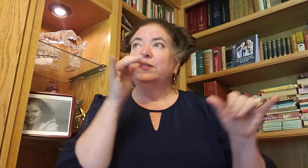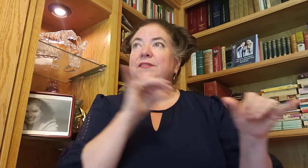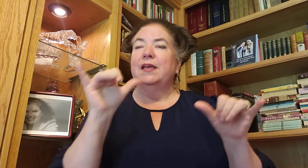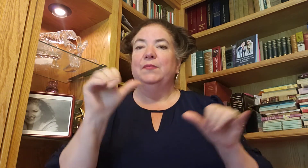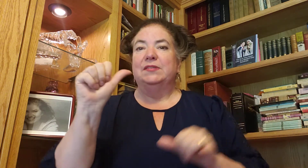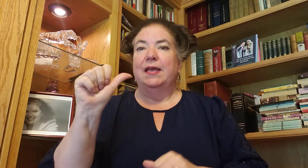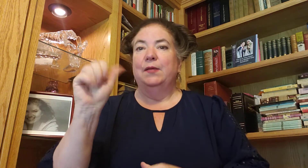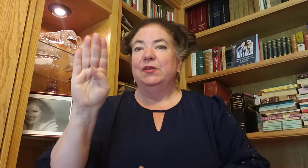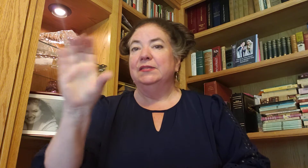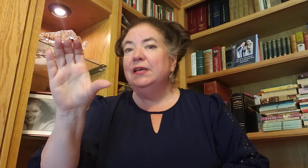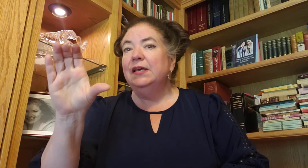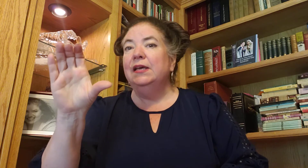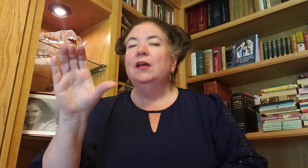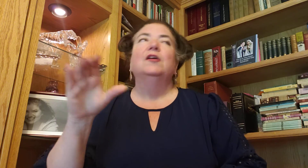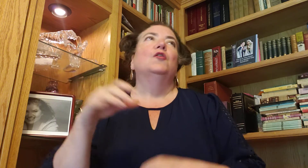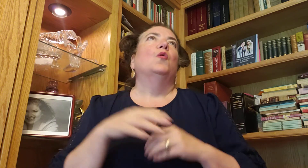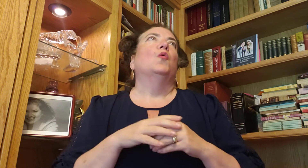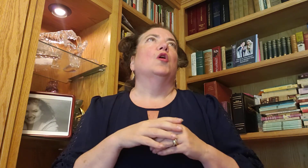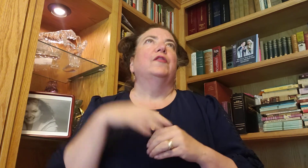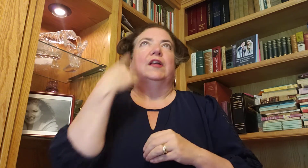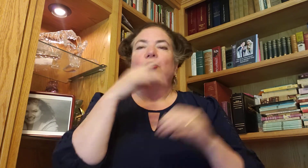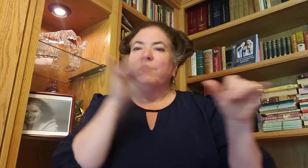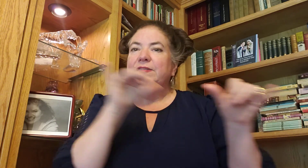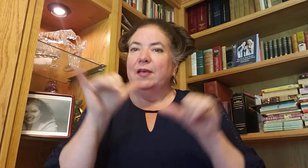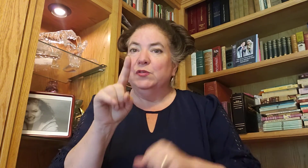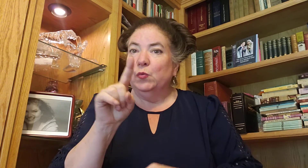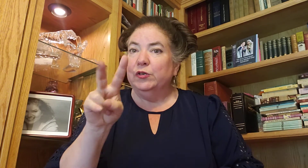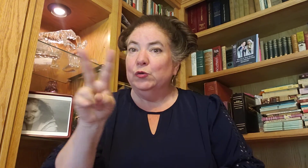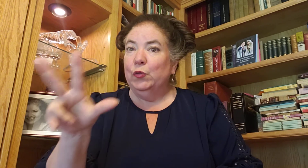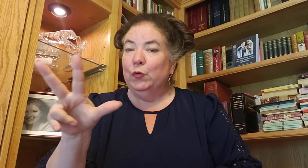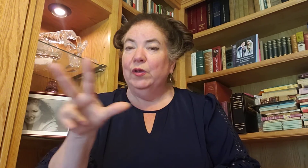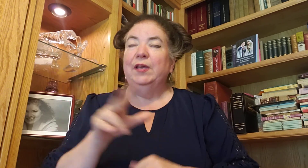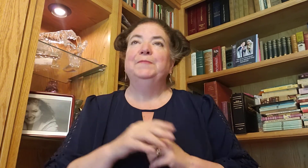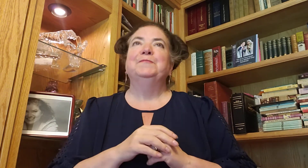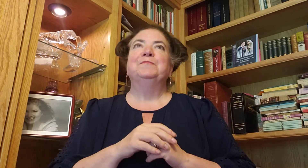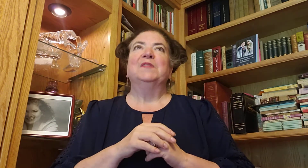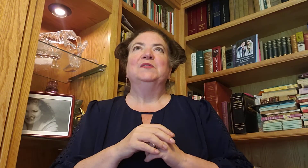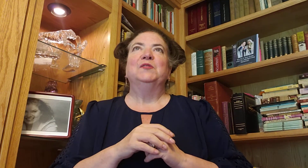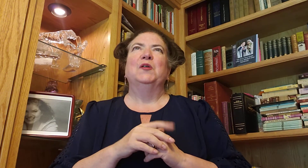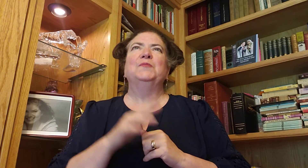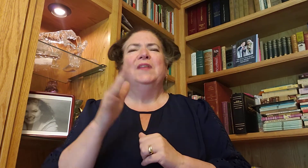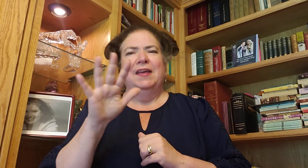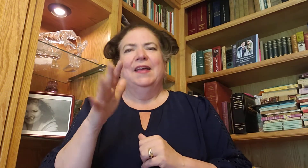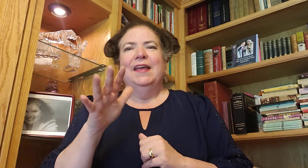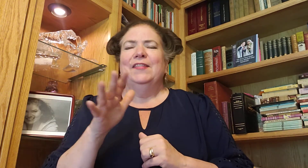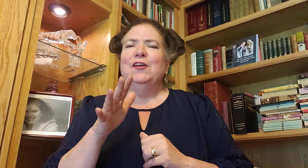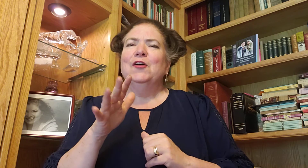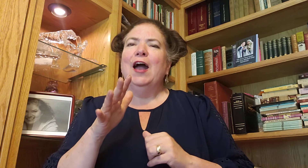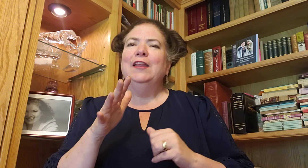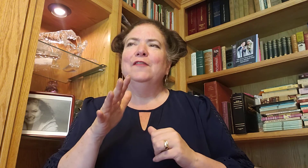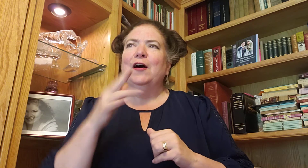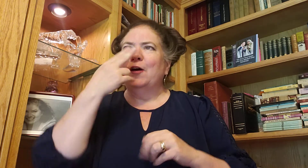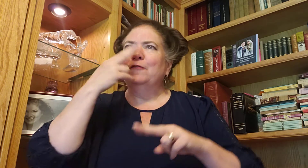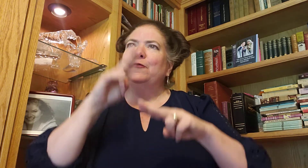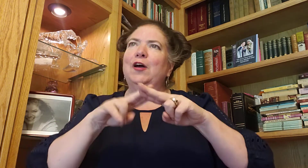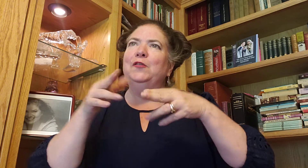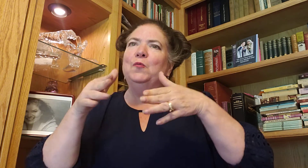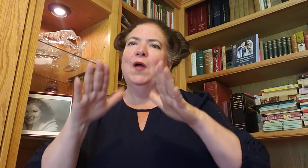same as ABC or they look the same as one, two, three. They're kind of a fun way